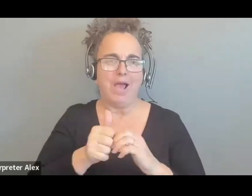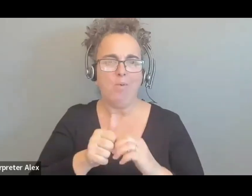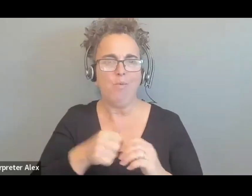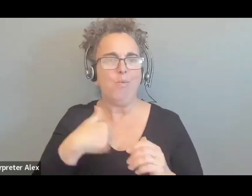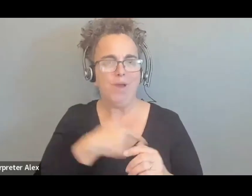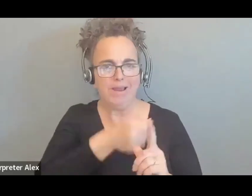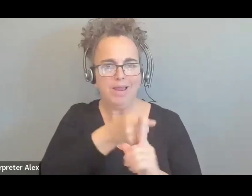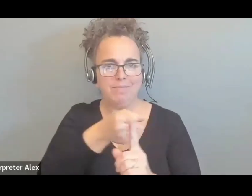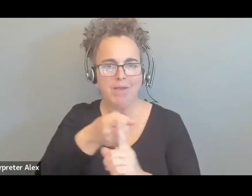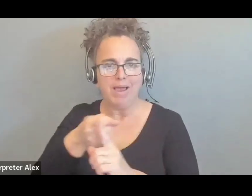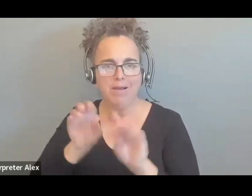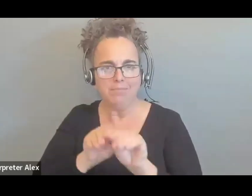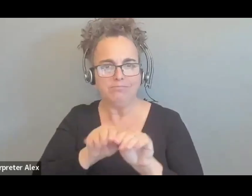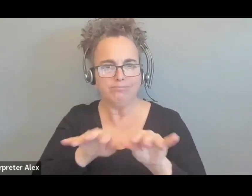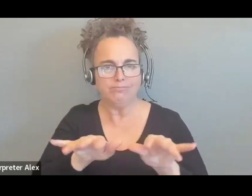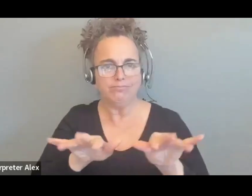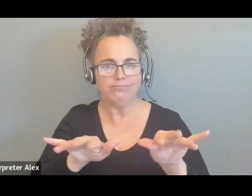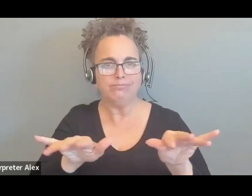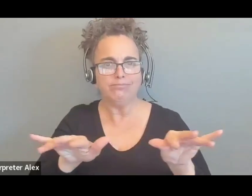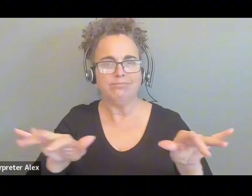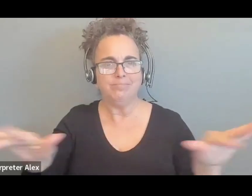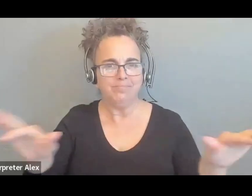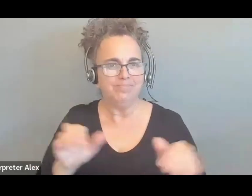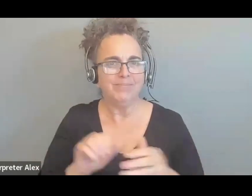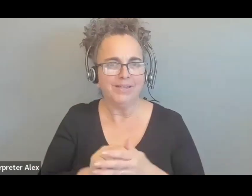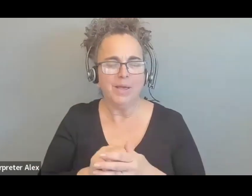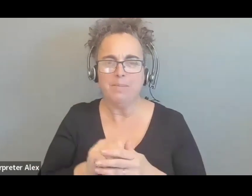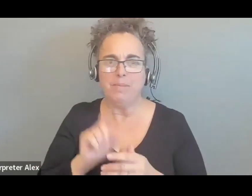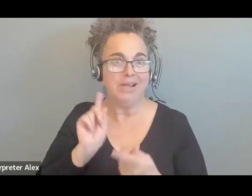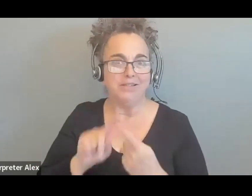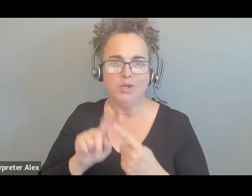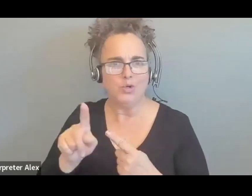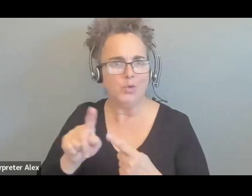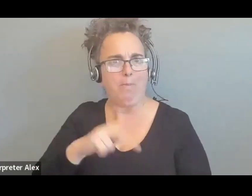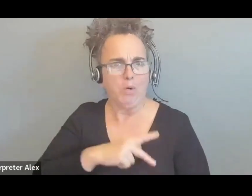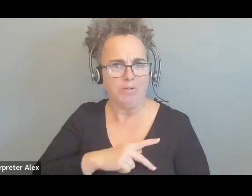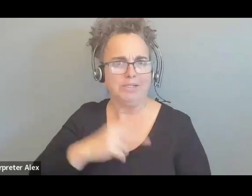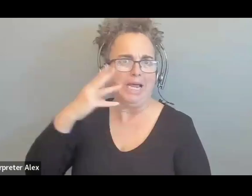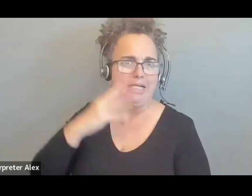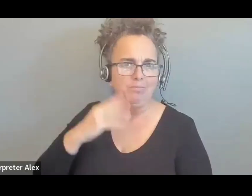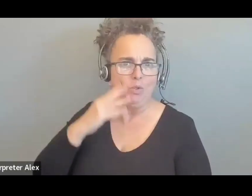But I think until it affects you personally, it's really hard to think about.